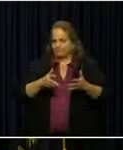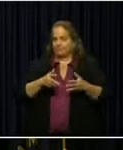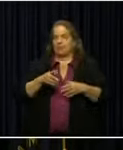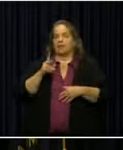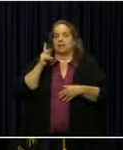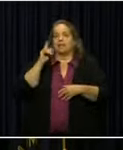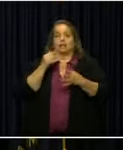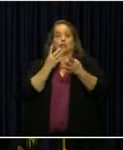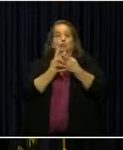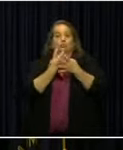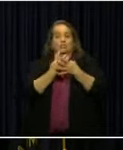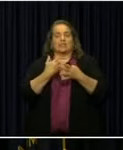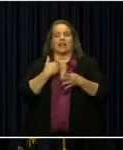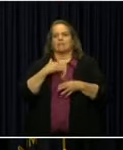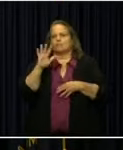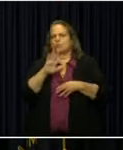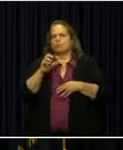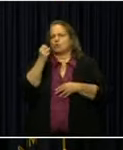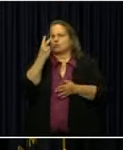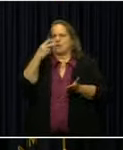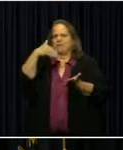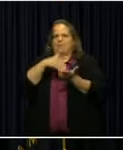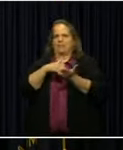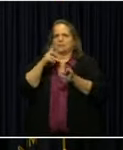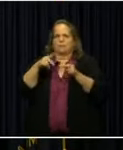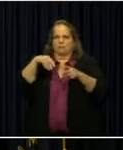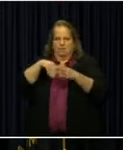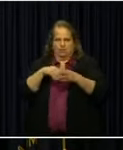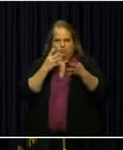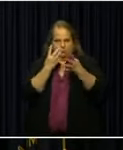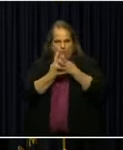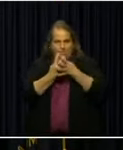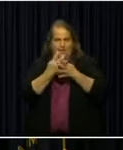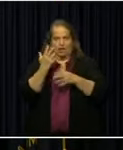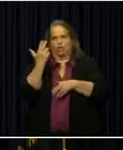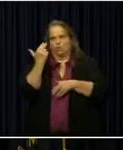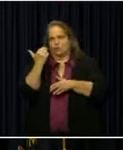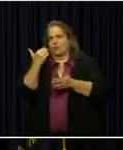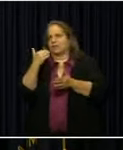TESTED POSITIVE FOR THE CORONAVIRUS WITH FIVE NEW DEATHS.